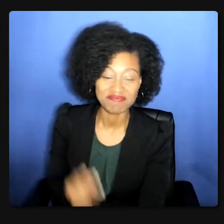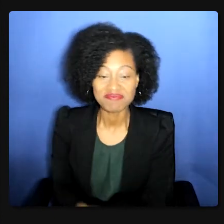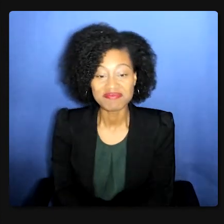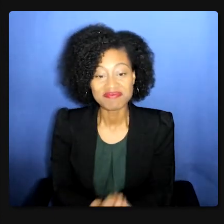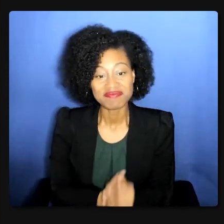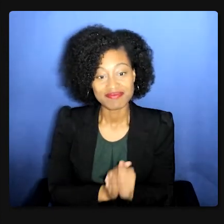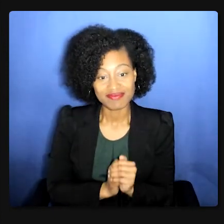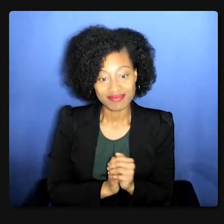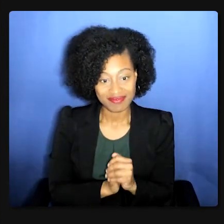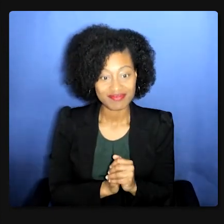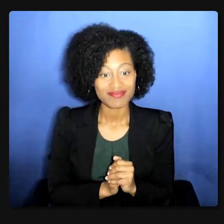[Amie] Let's see.